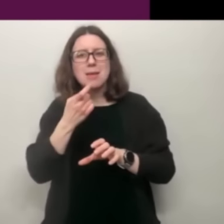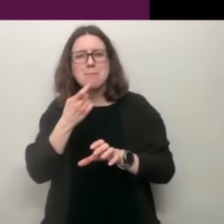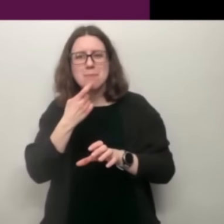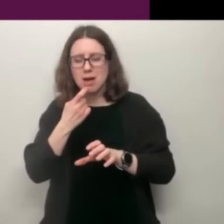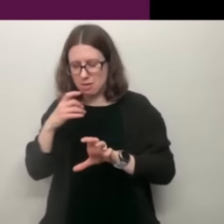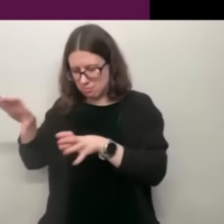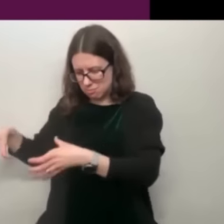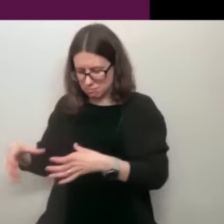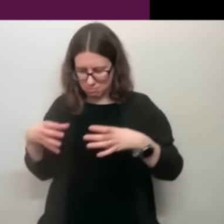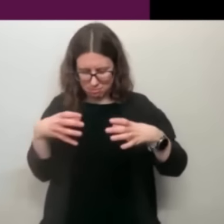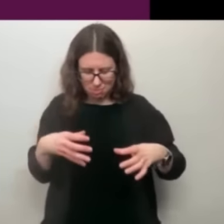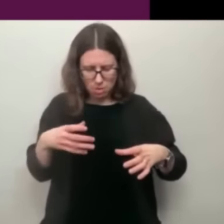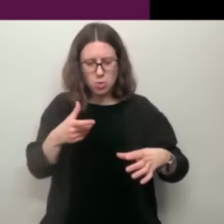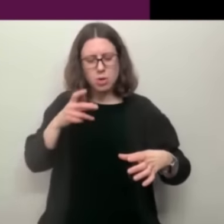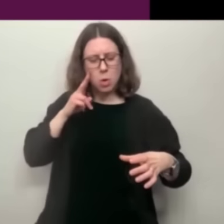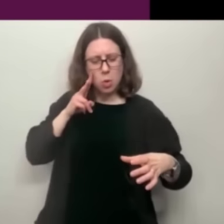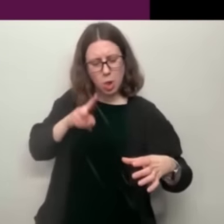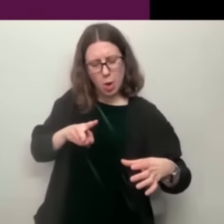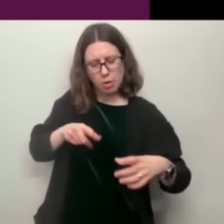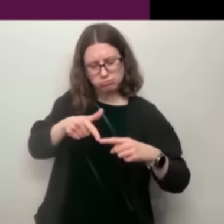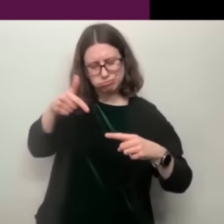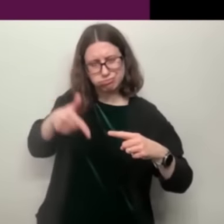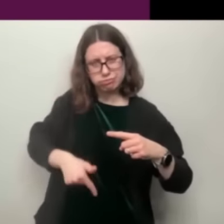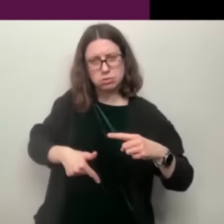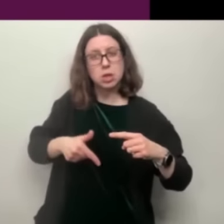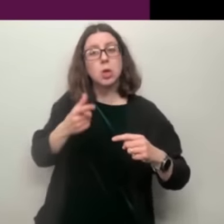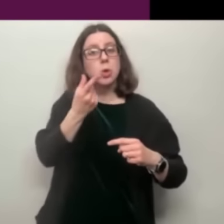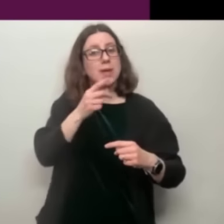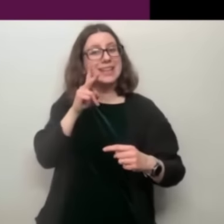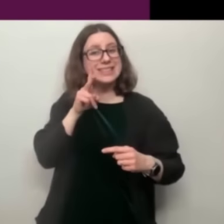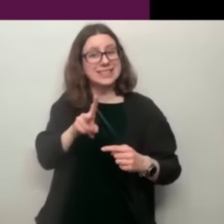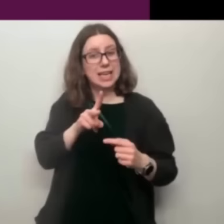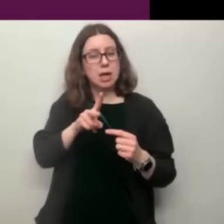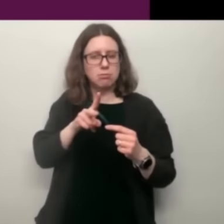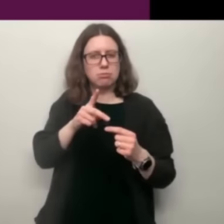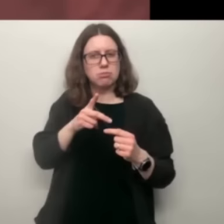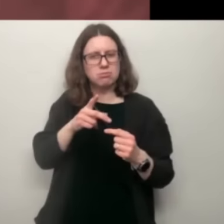of mahogany colored paint with extremely dark, almost black layers in between.